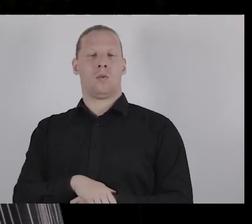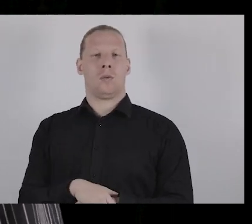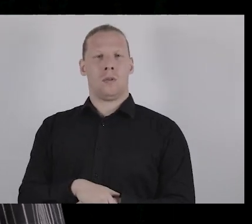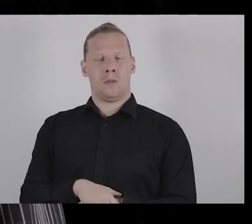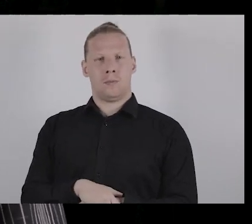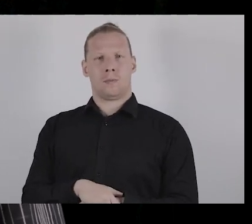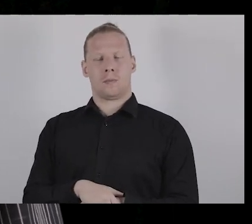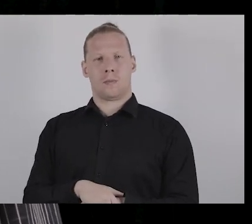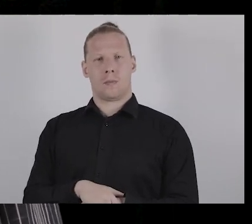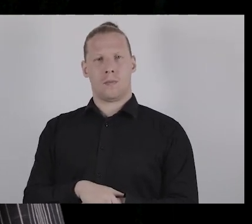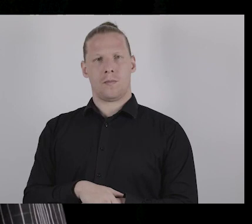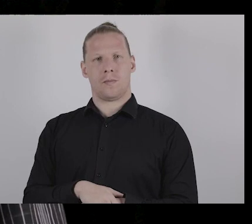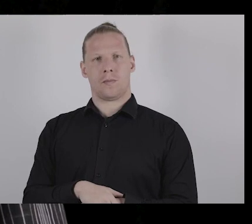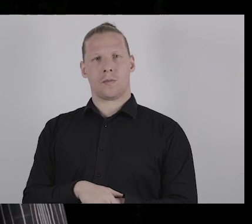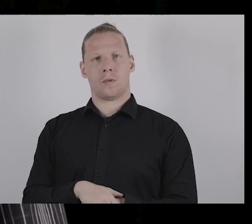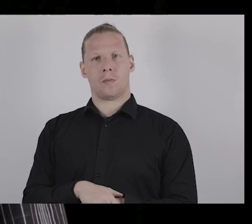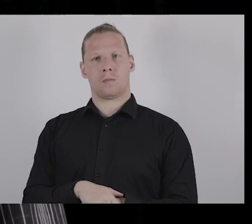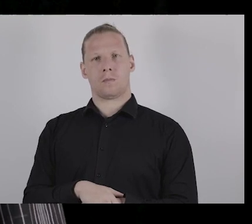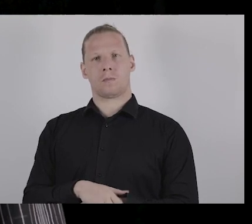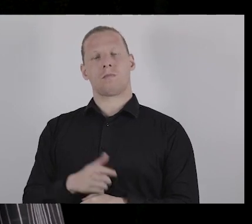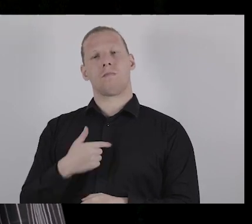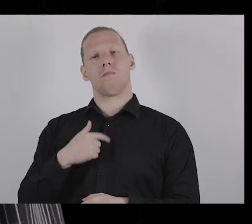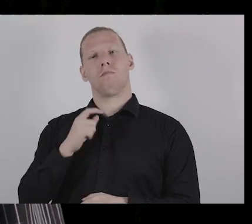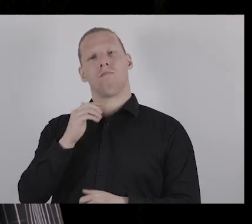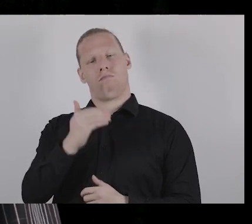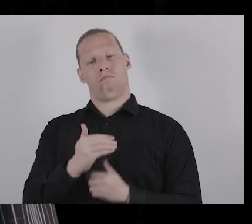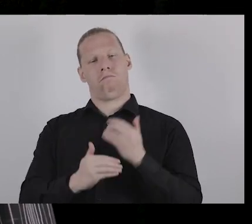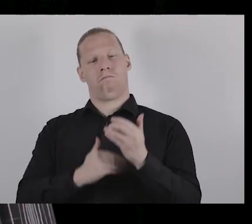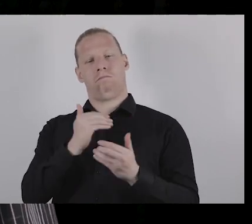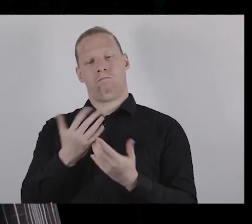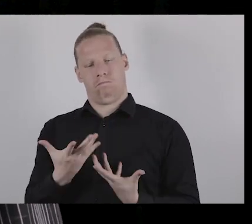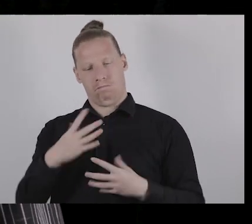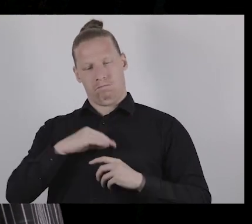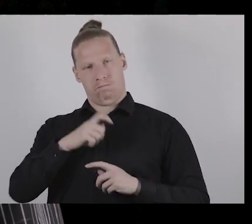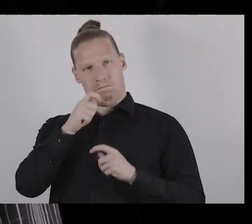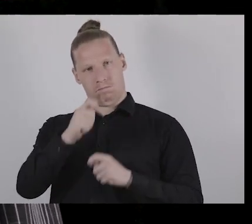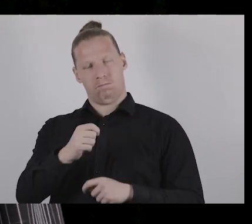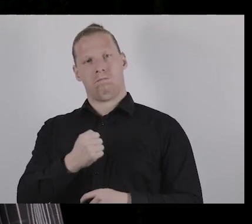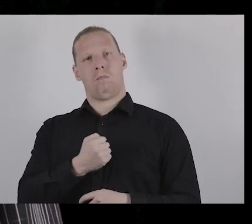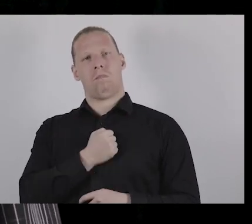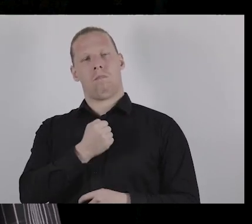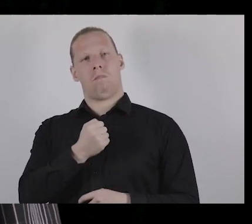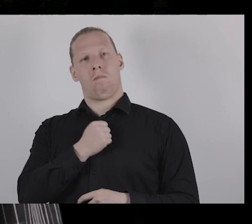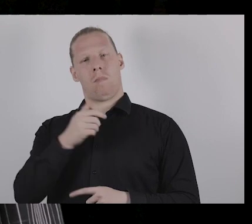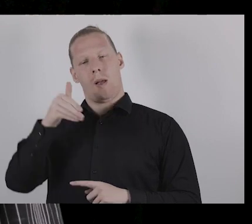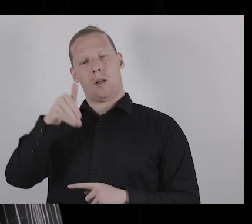I continue to form a deep appreciation... for my Ngāi Tahu whakapapa...